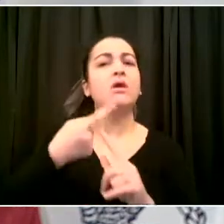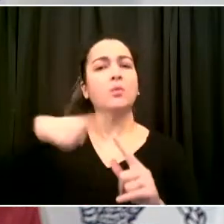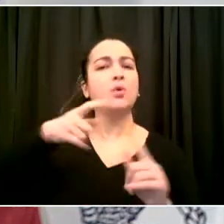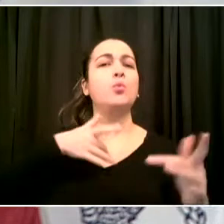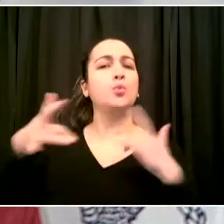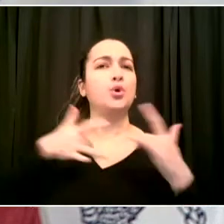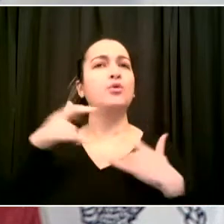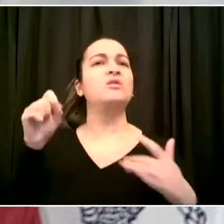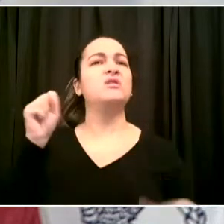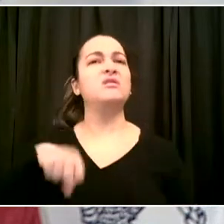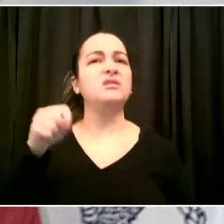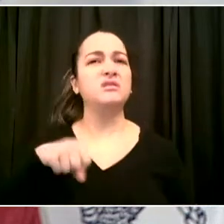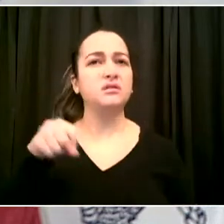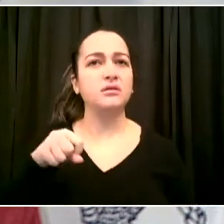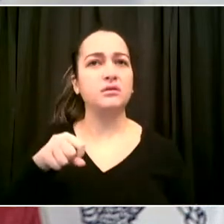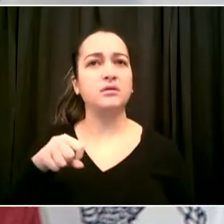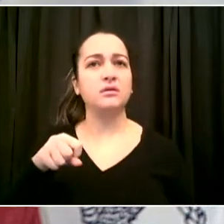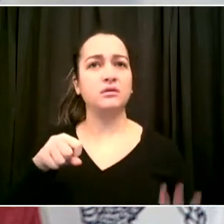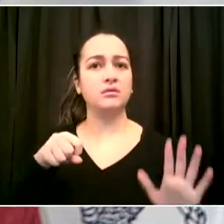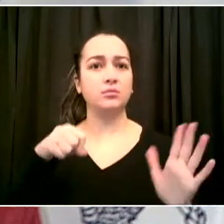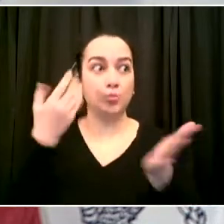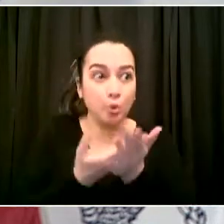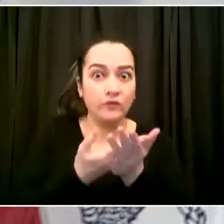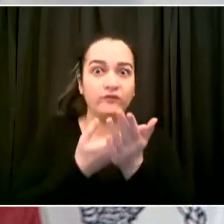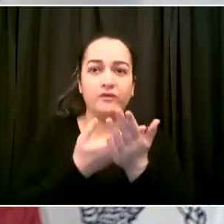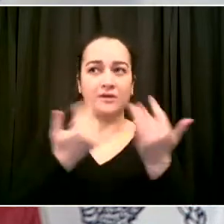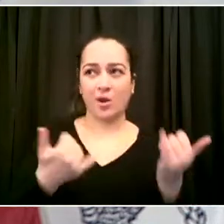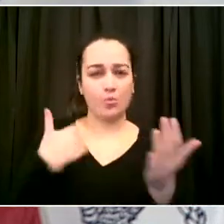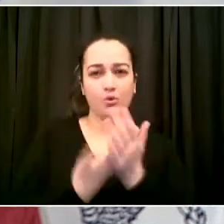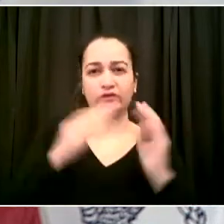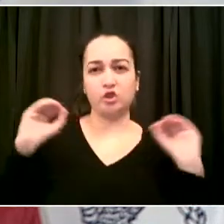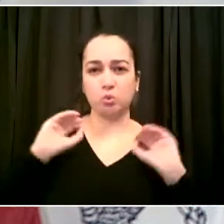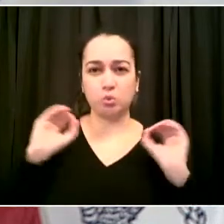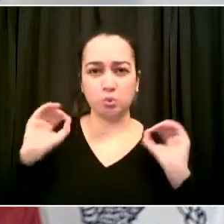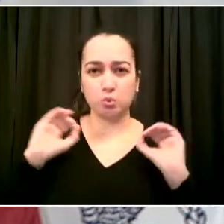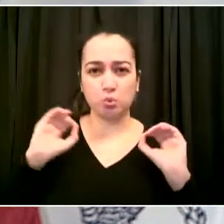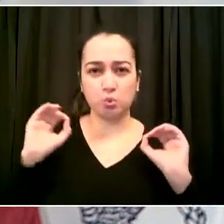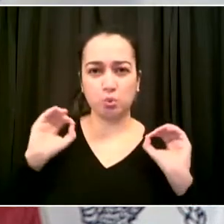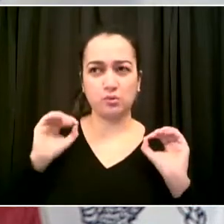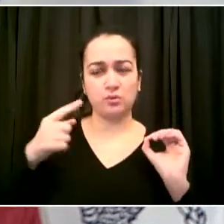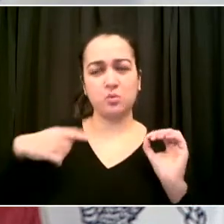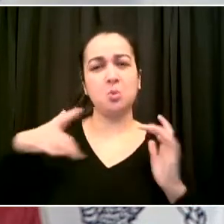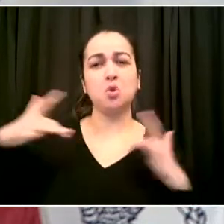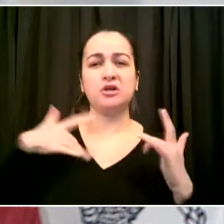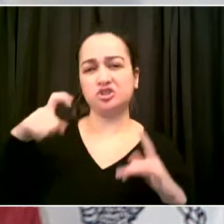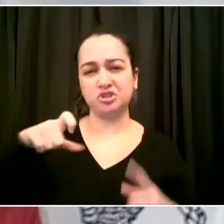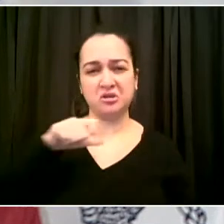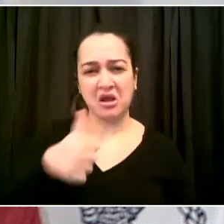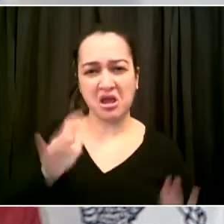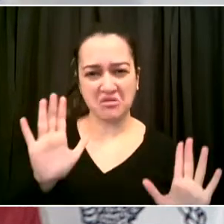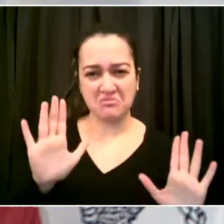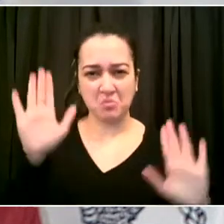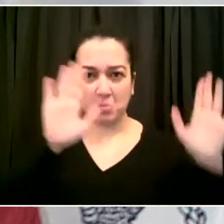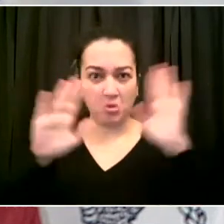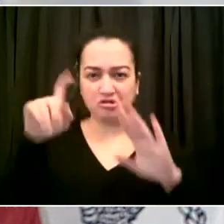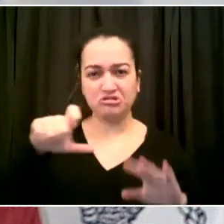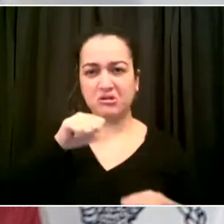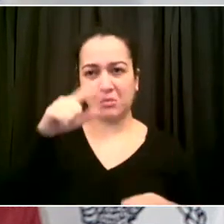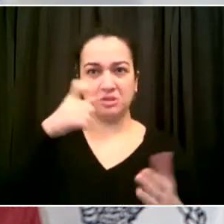EVIDENCE IT TELLS US THAT A VARIANT IS NOT HANDLED WELL BY VACCINE FOR EXAMPLE OR A VARIANT HAS DIFFERENT IMPACTS